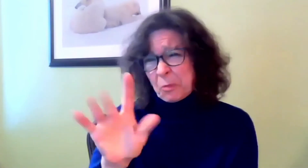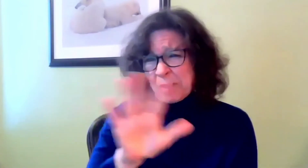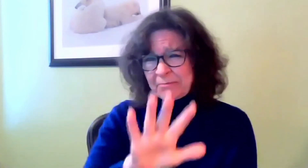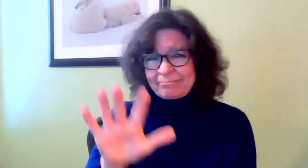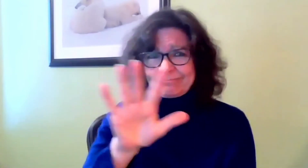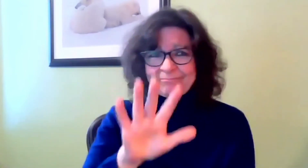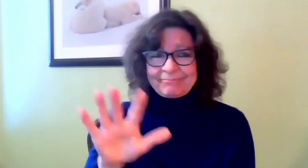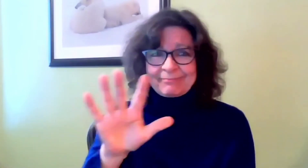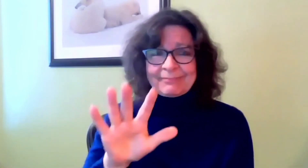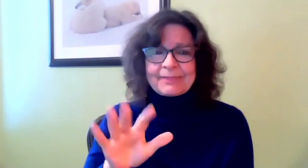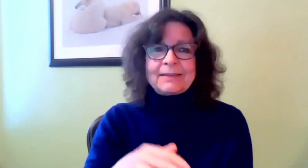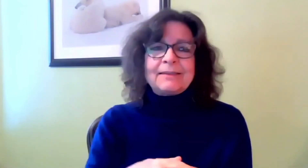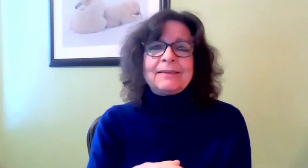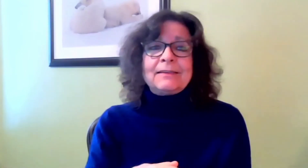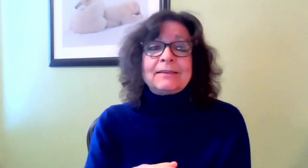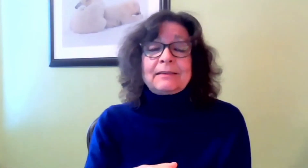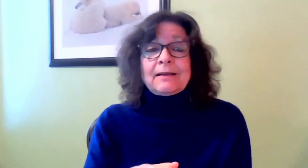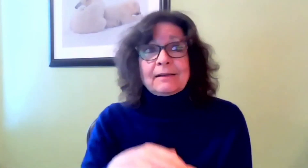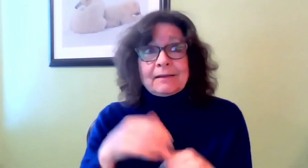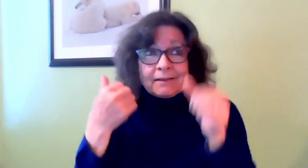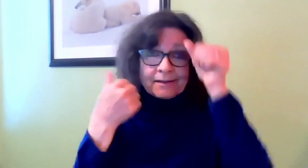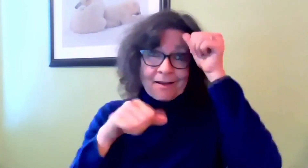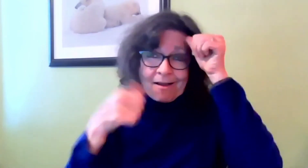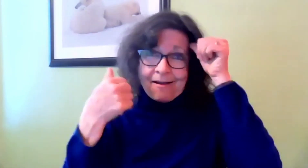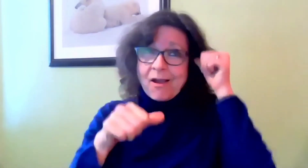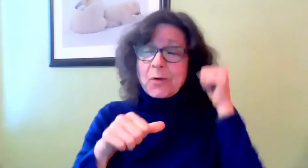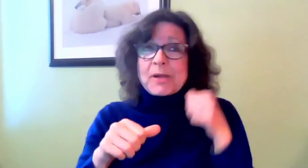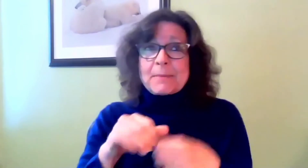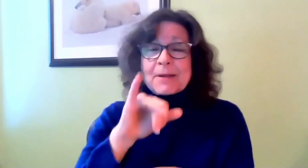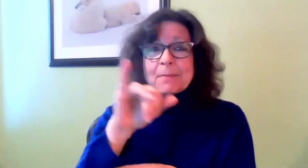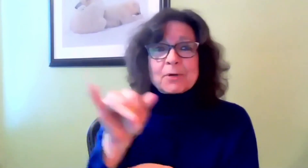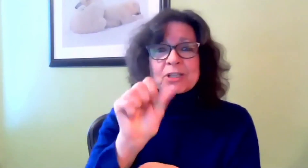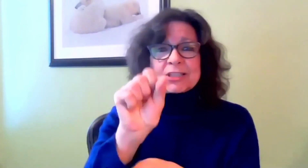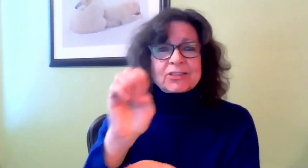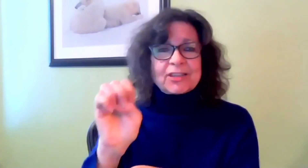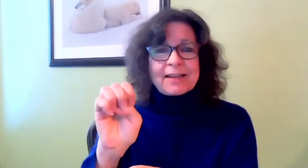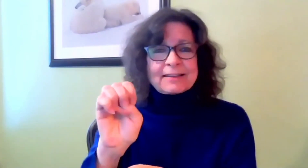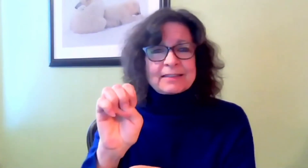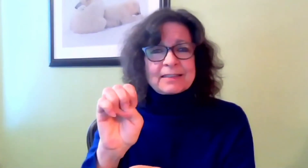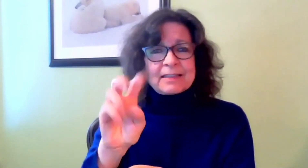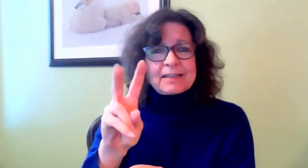I want to say that was 1999 to about 2001, if I recall correctly.